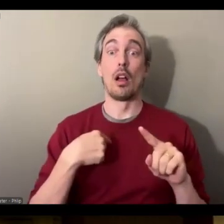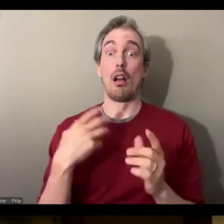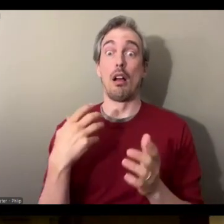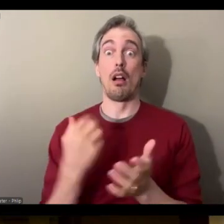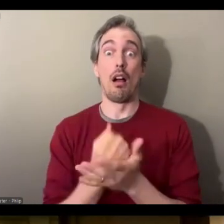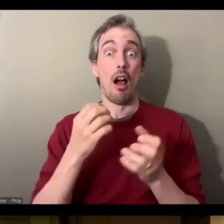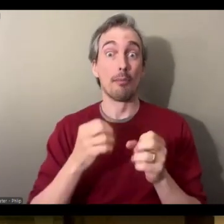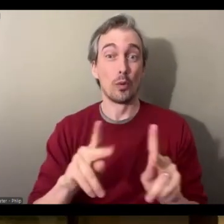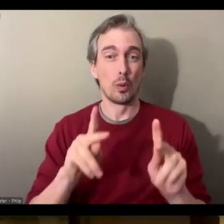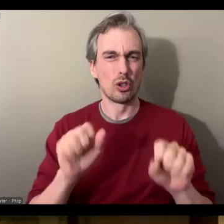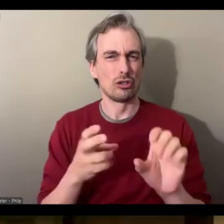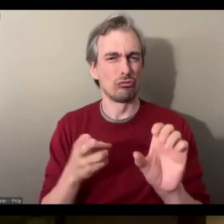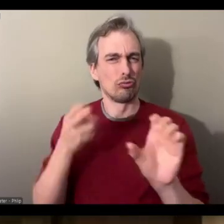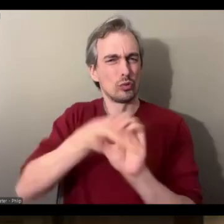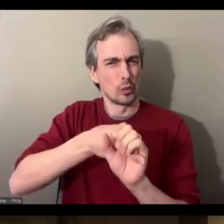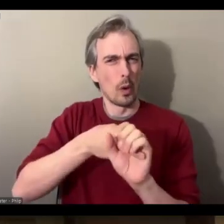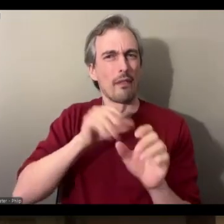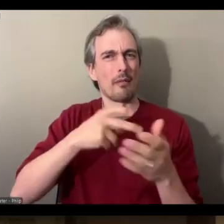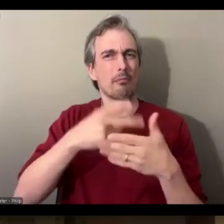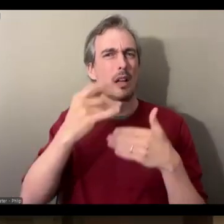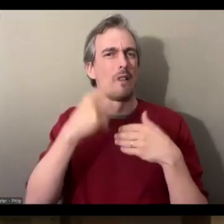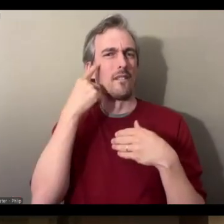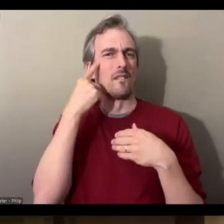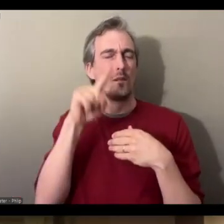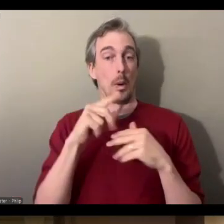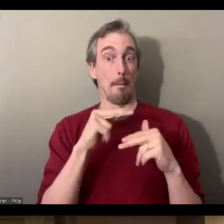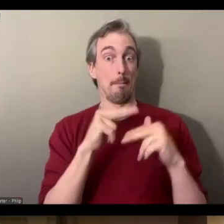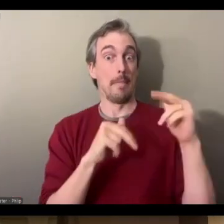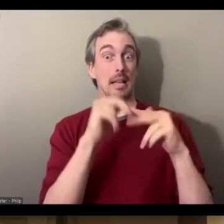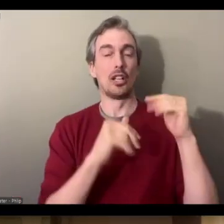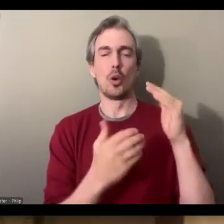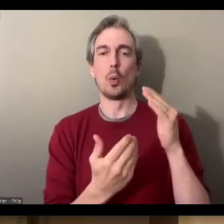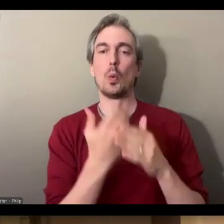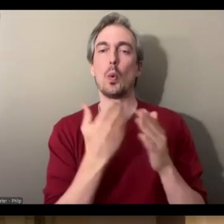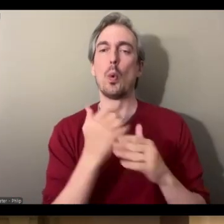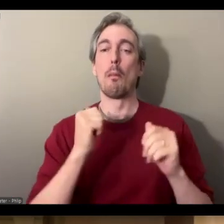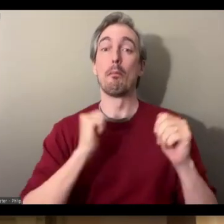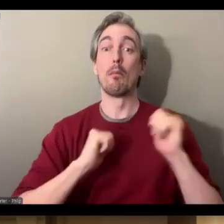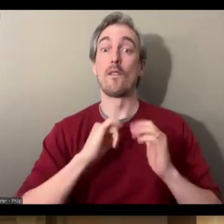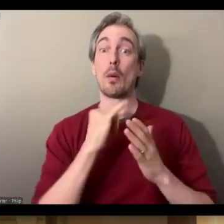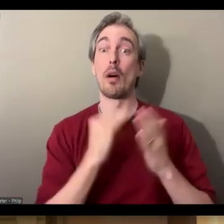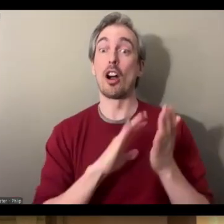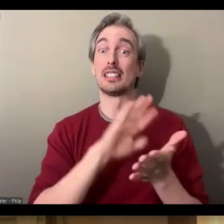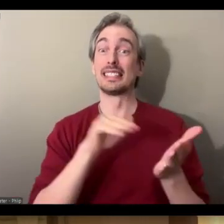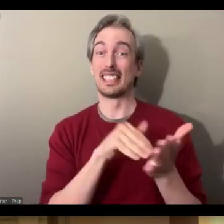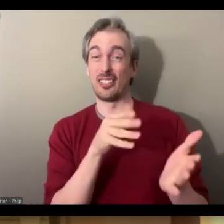Performing Arts Center at the World Trade Center, which is one of the many names that this venue